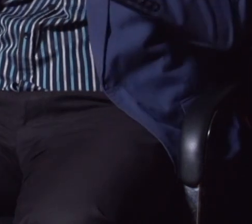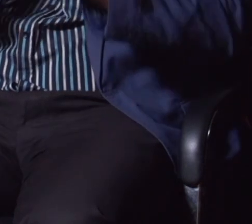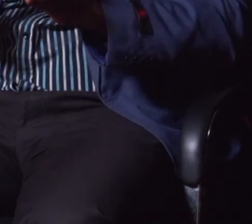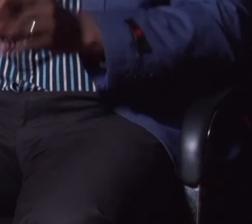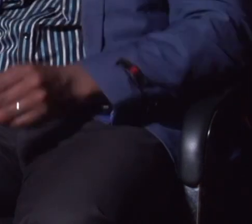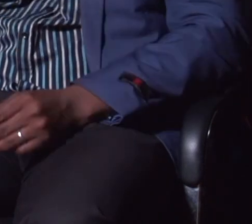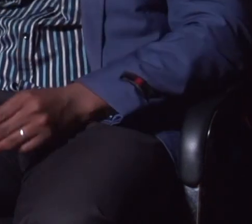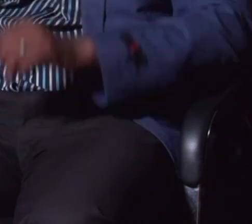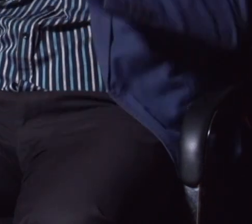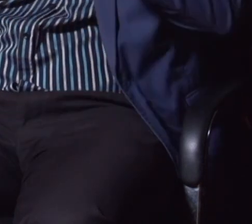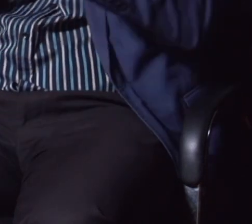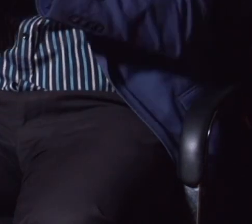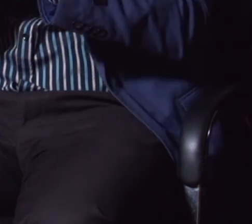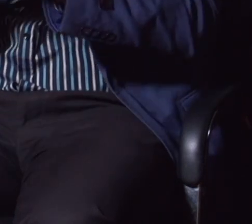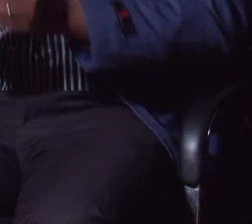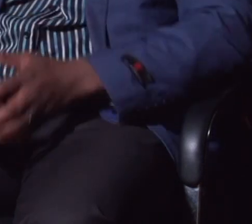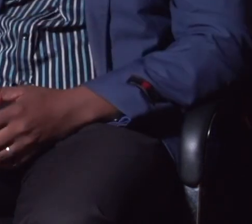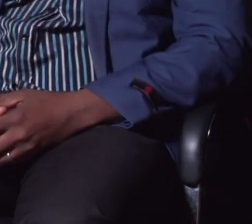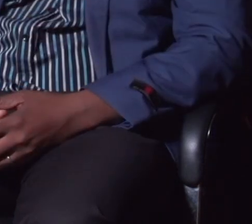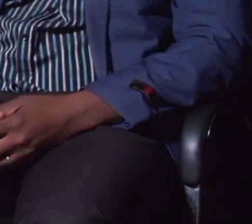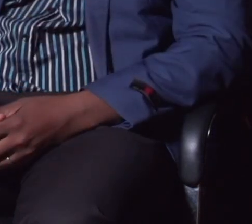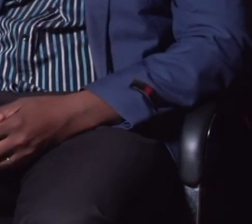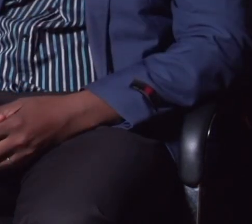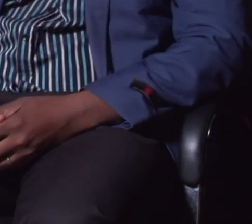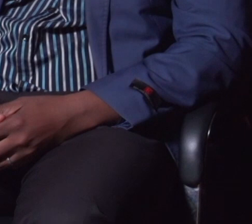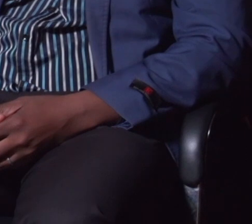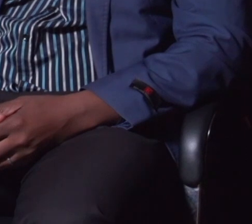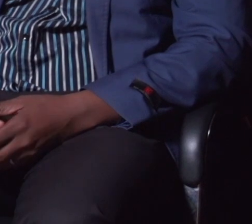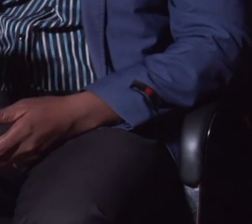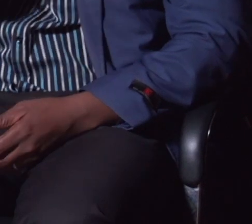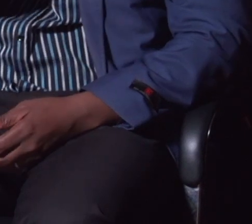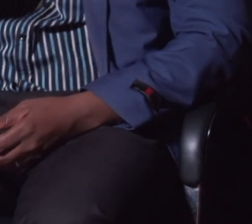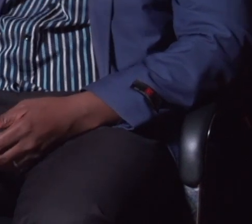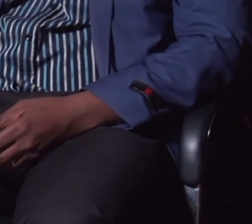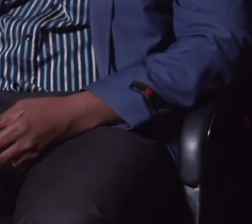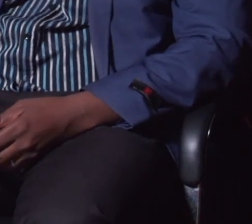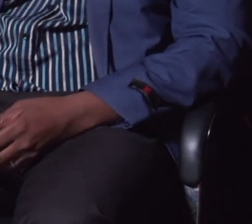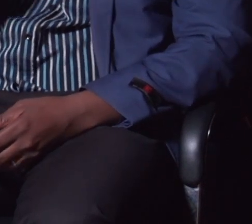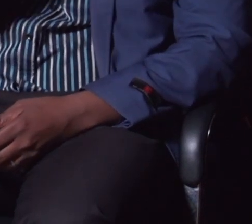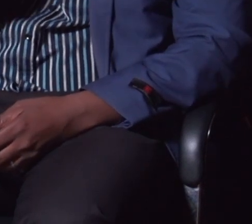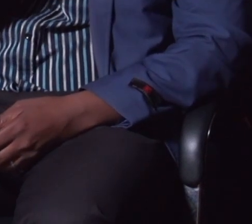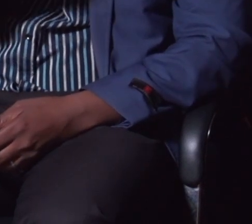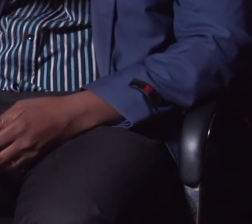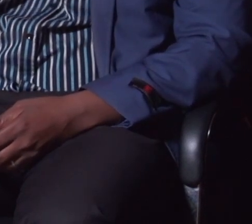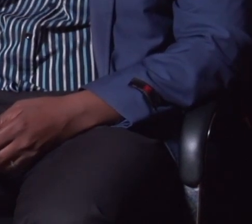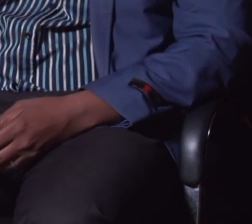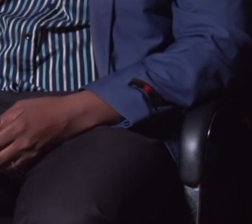I am the Executive Director at Zambia National Association of the Deaf. Parliament TV,